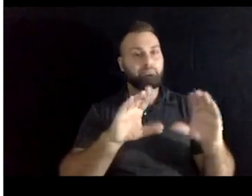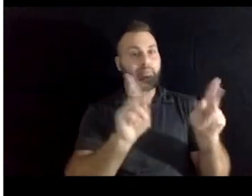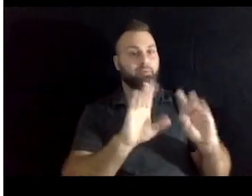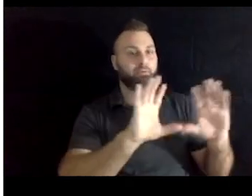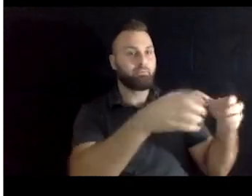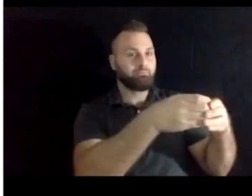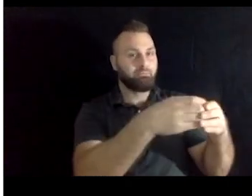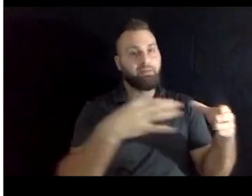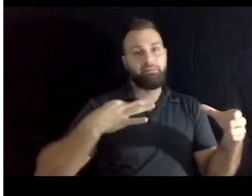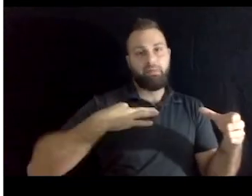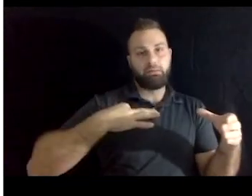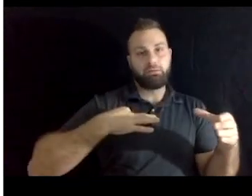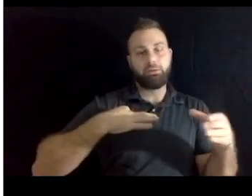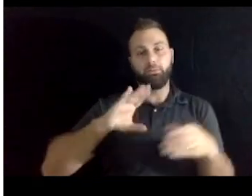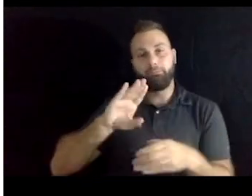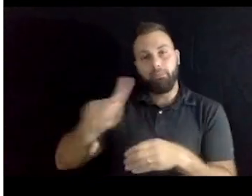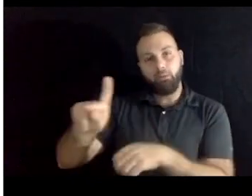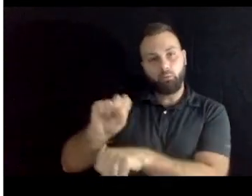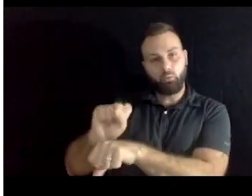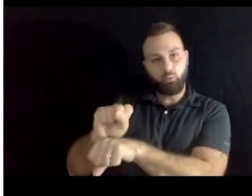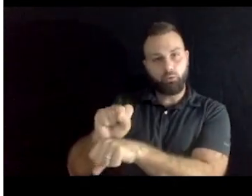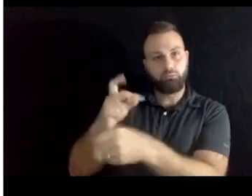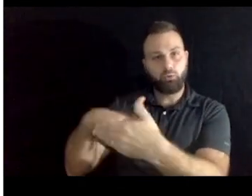and at the end of the program we see a